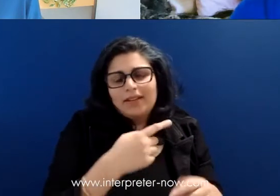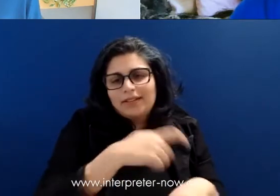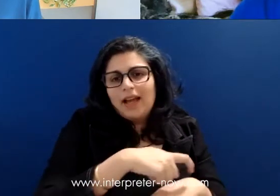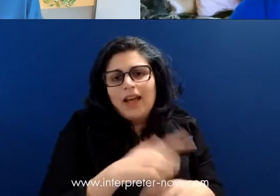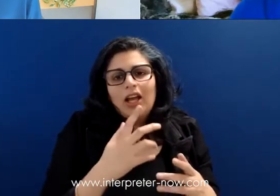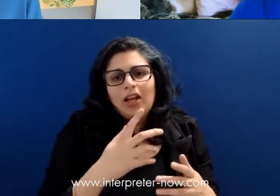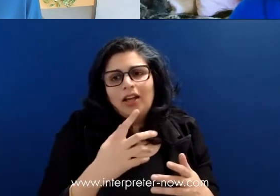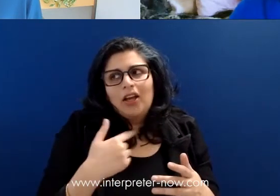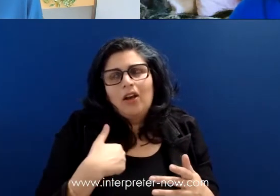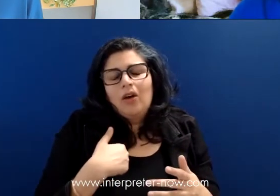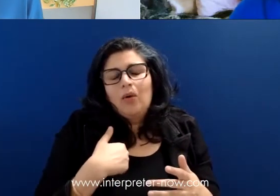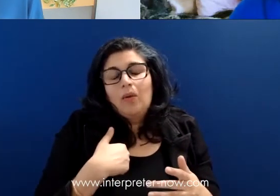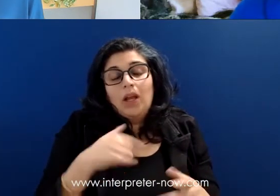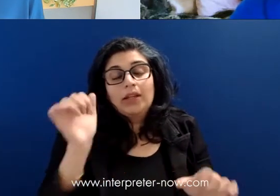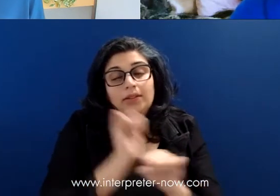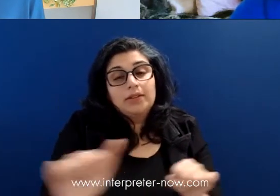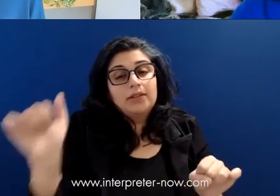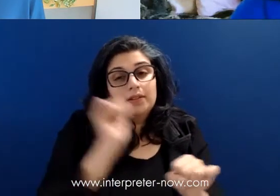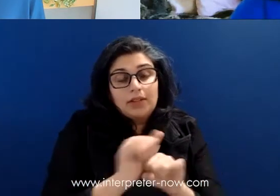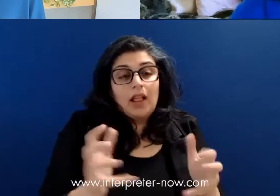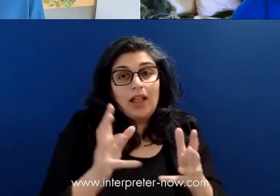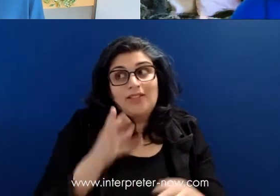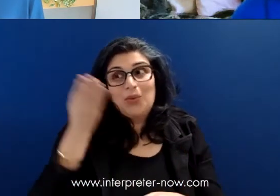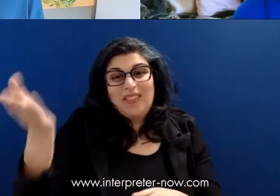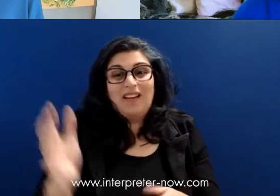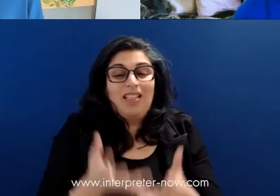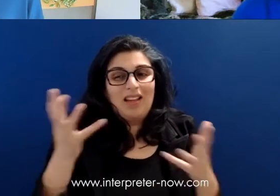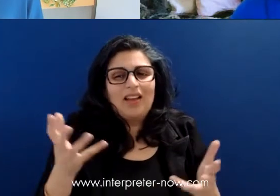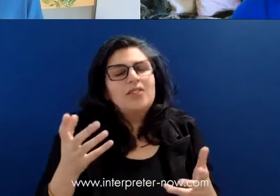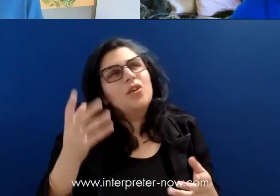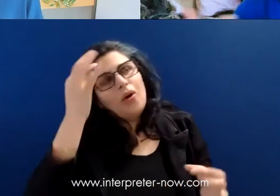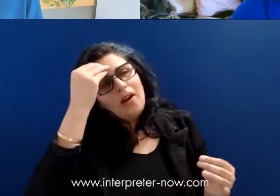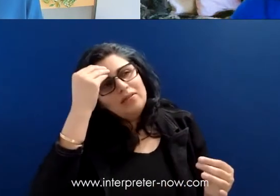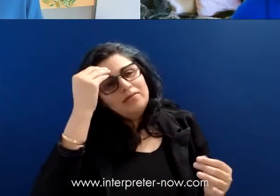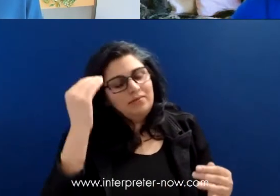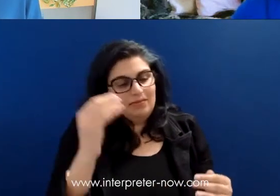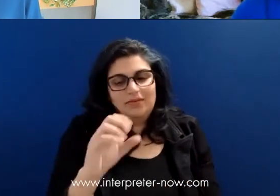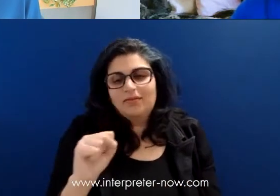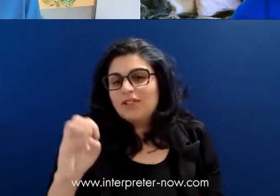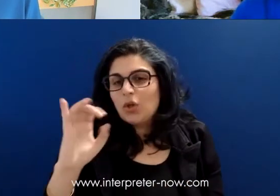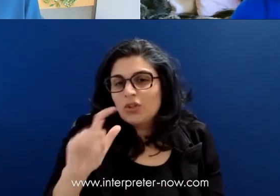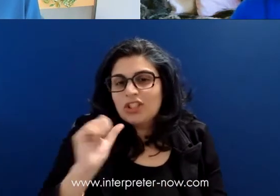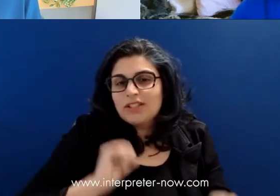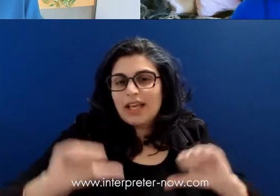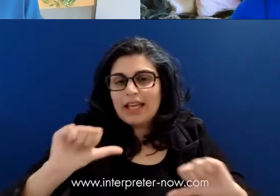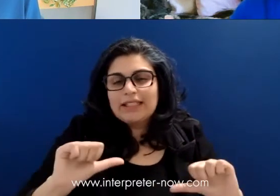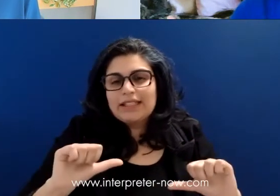Again, if I think about the social sciences, for example, and the human condition, one